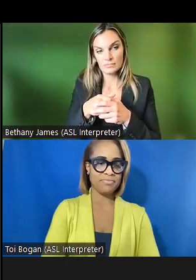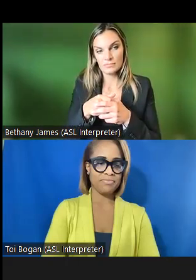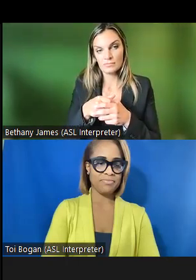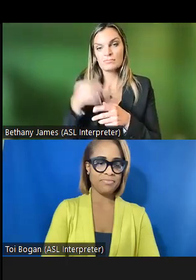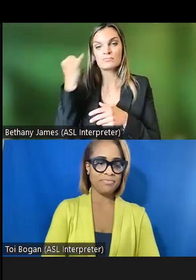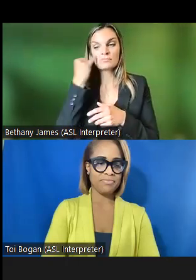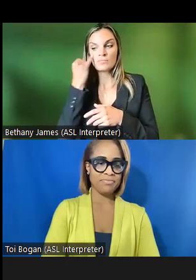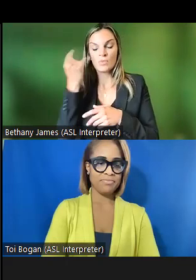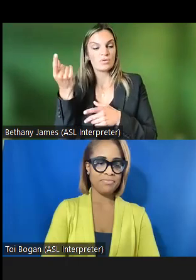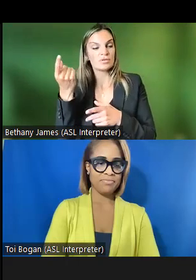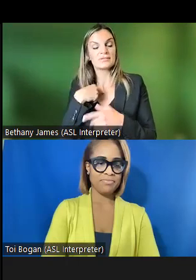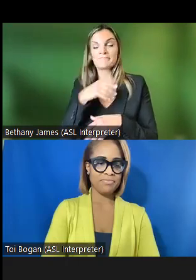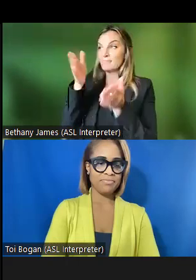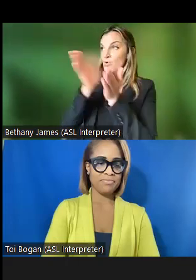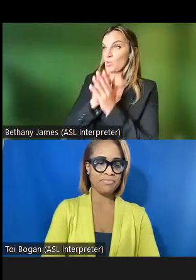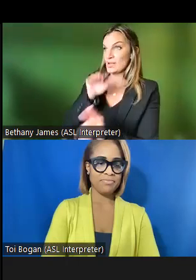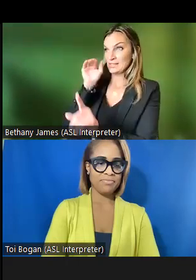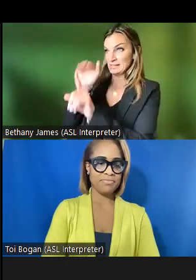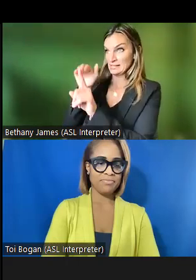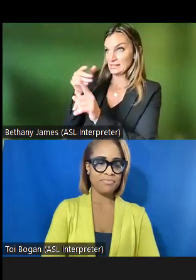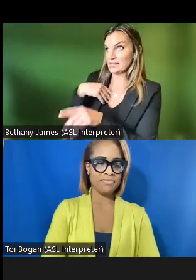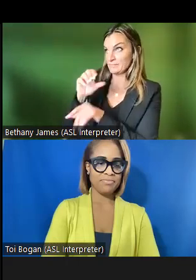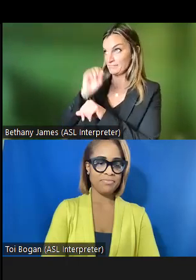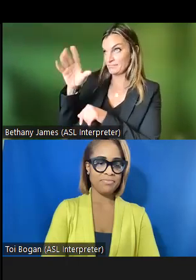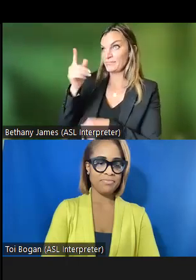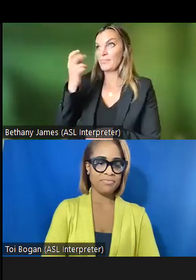but the individual does not find it accessible? Right. That's what we talked about earlier.